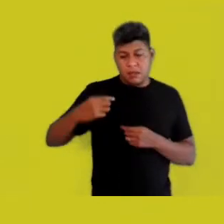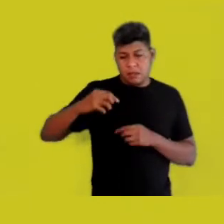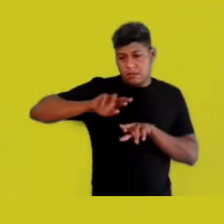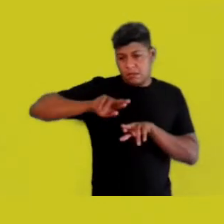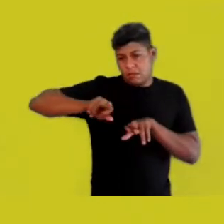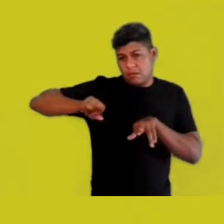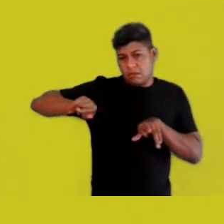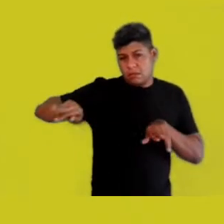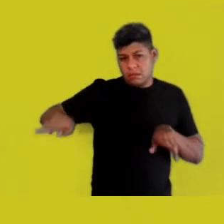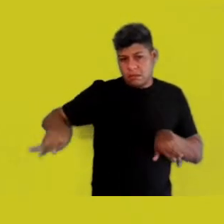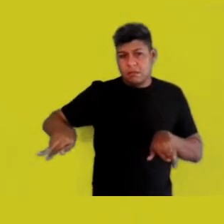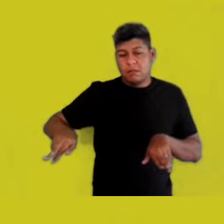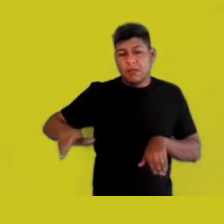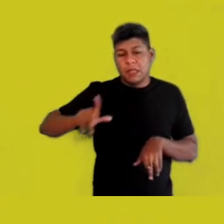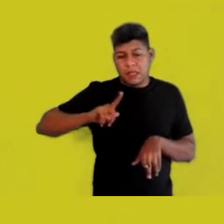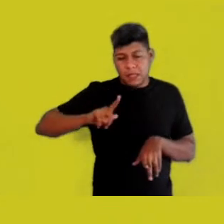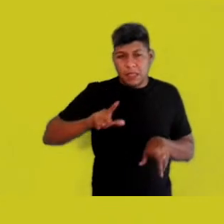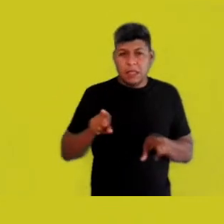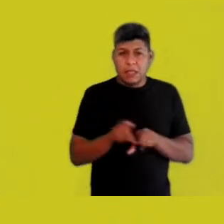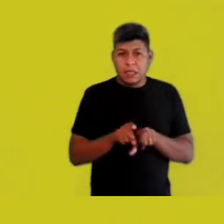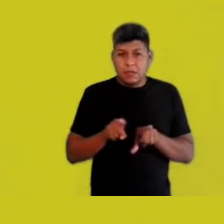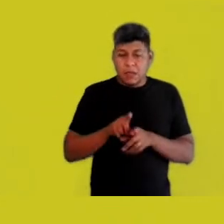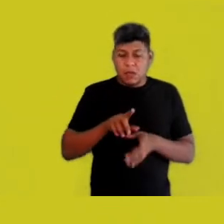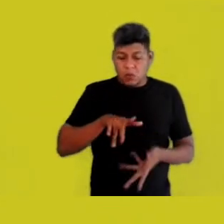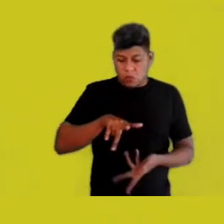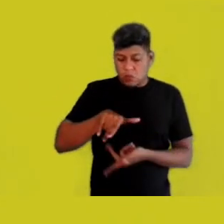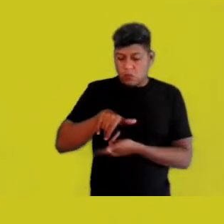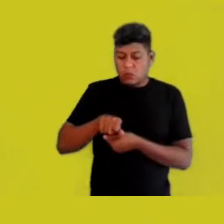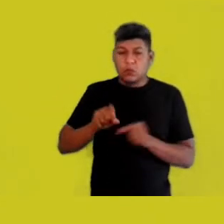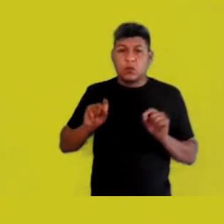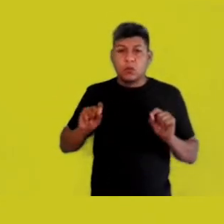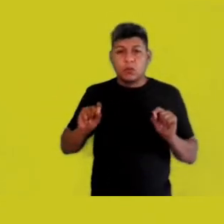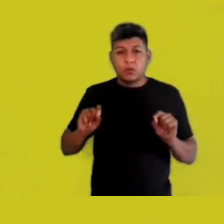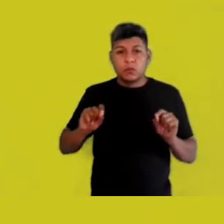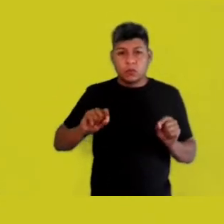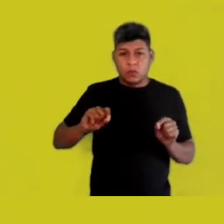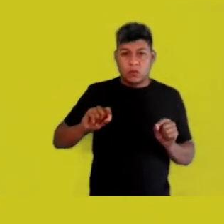Just like it was when the Earth was young,